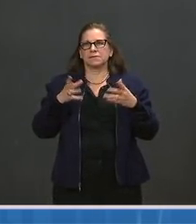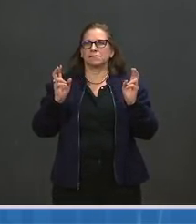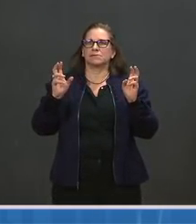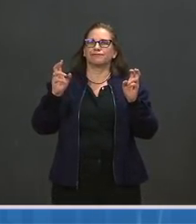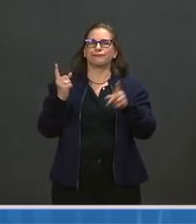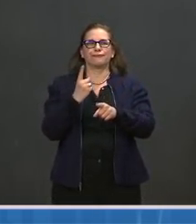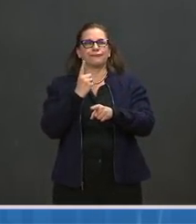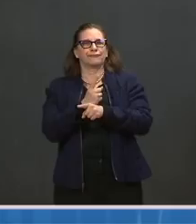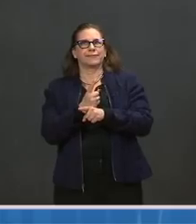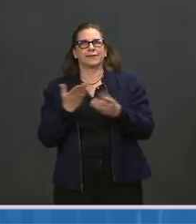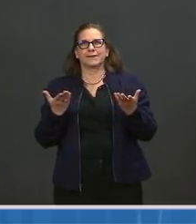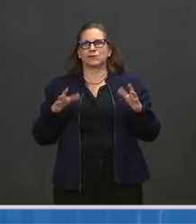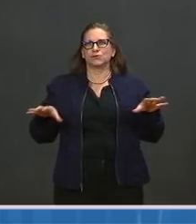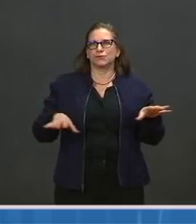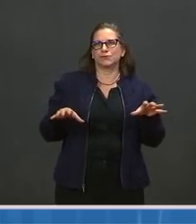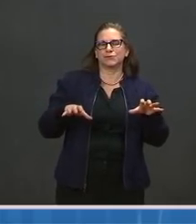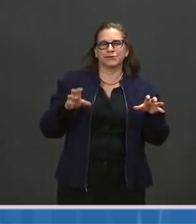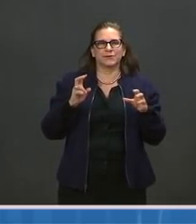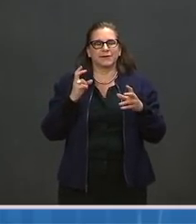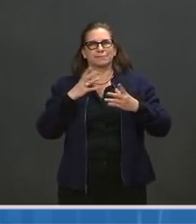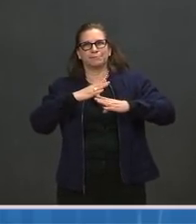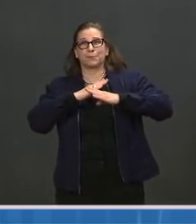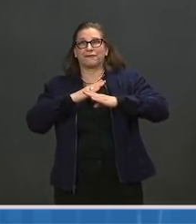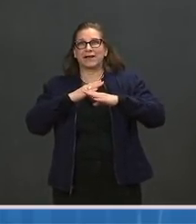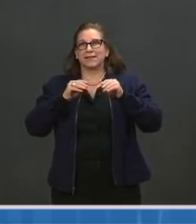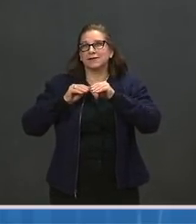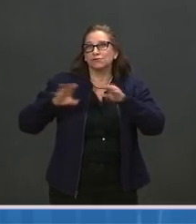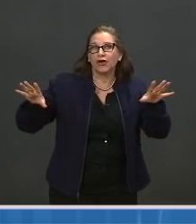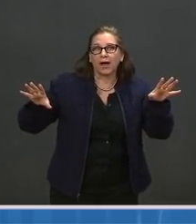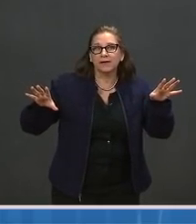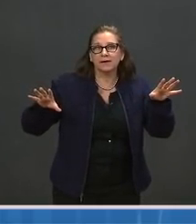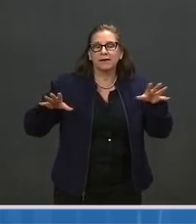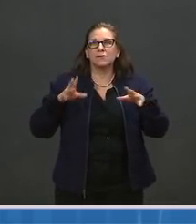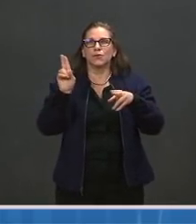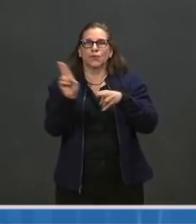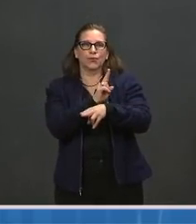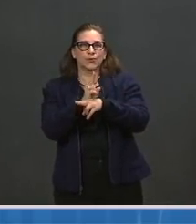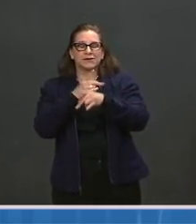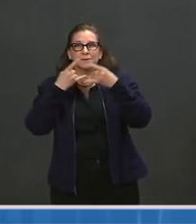Wear a well-fitted mask, socially distant, avoid crowds and travel,